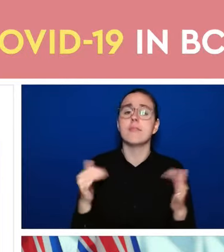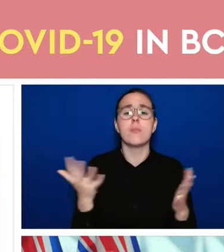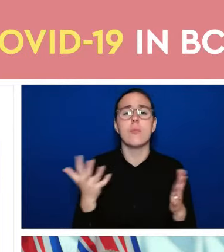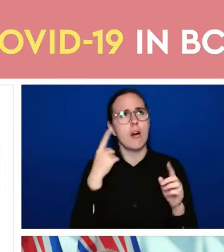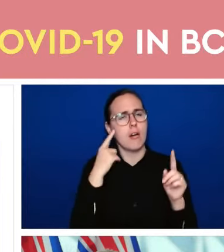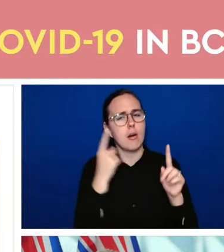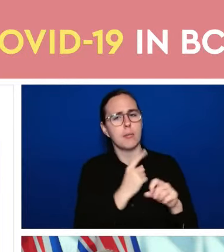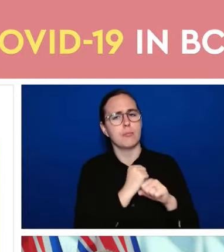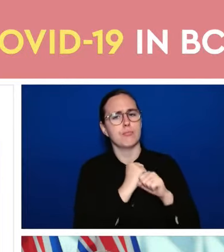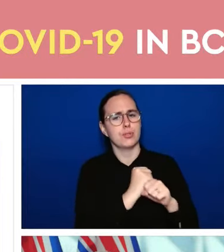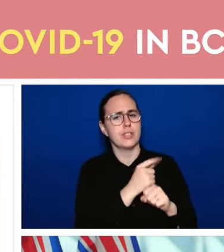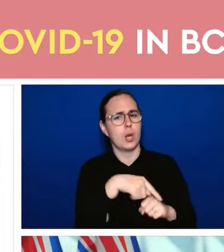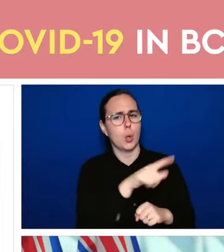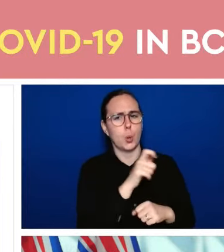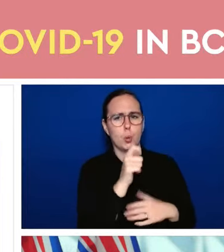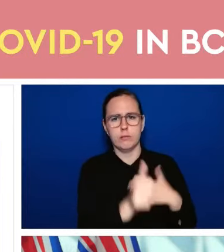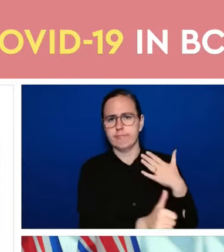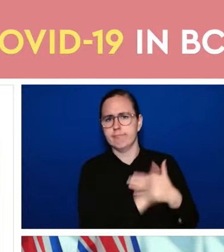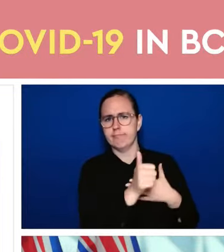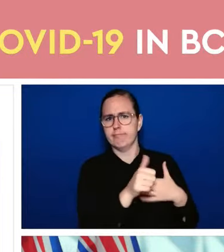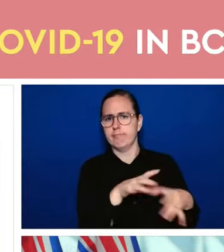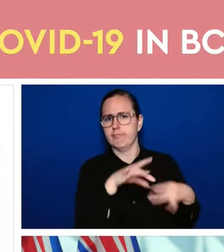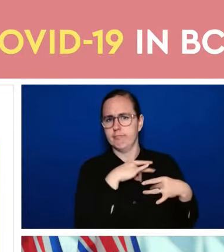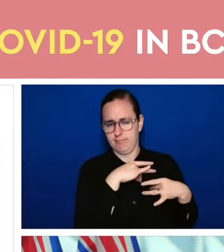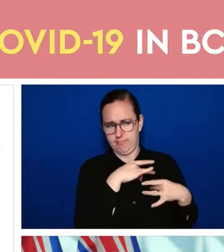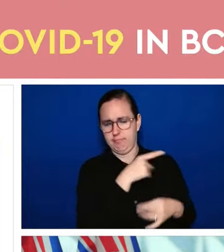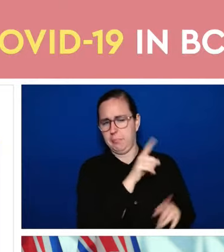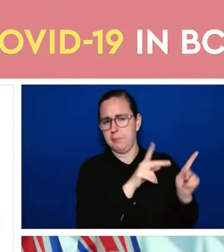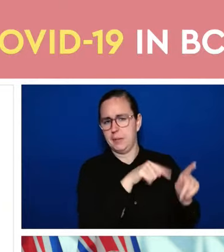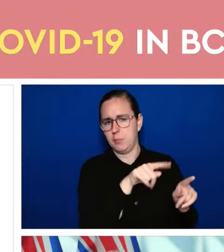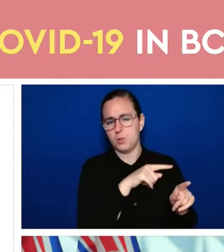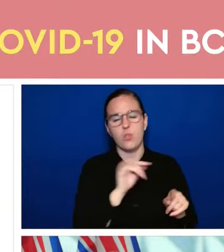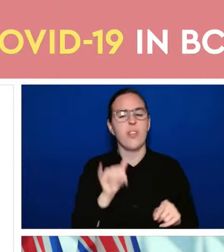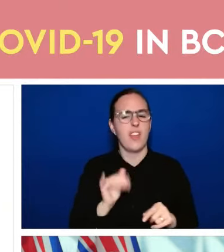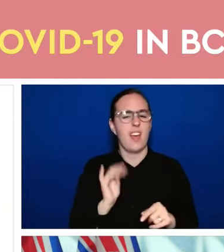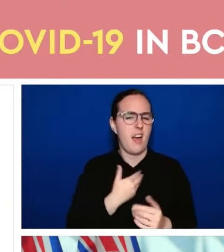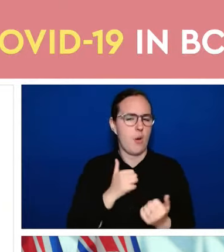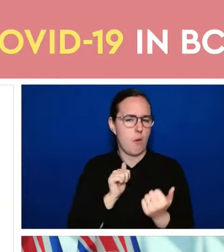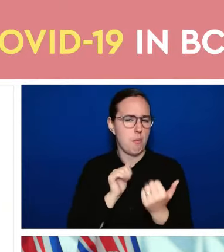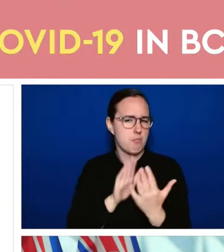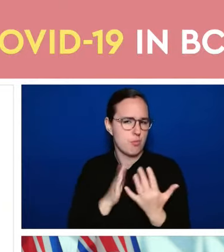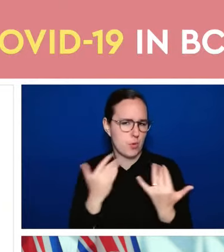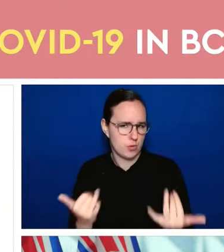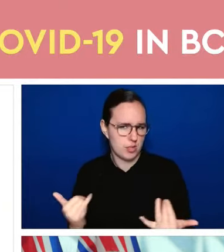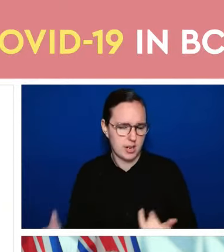focusing on now. Where are we today- we know that within about